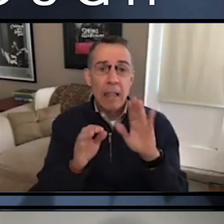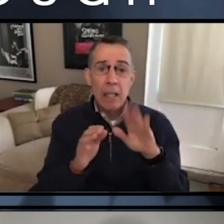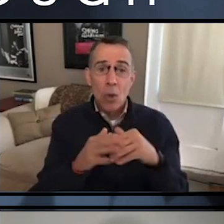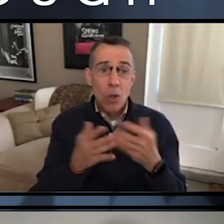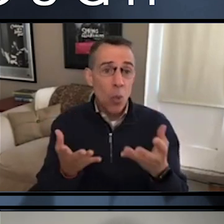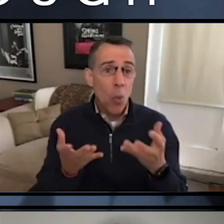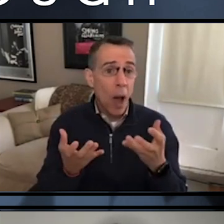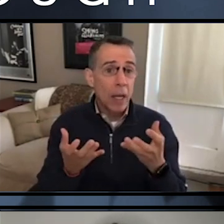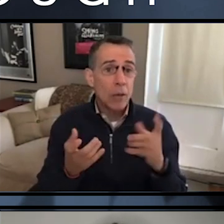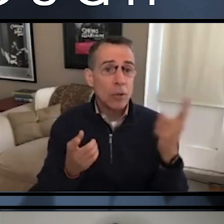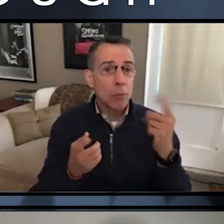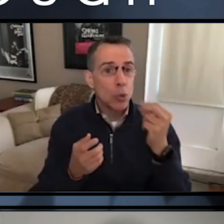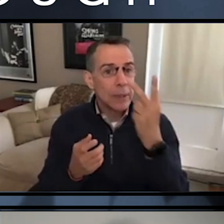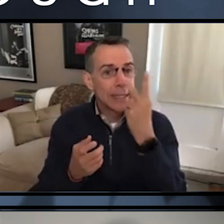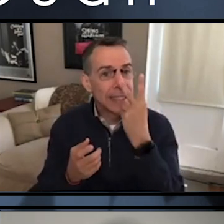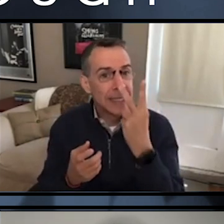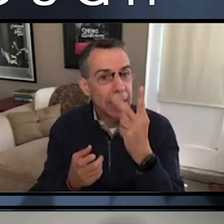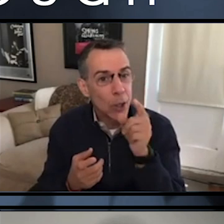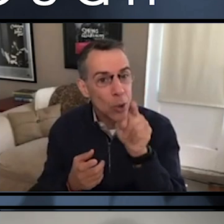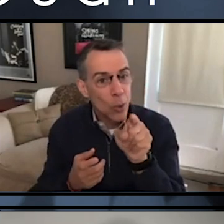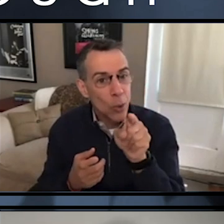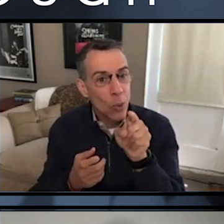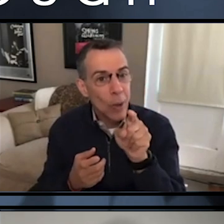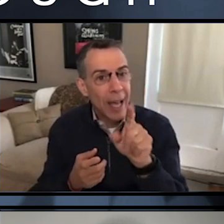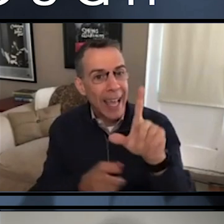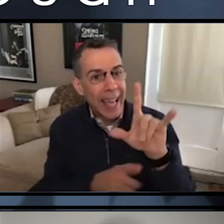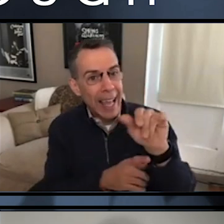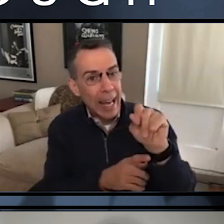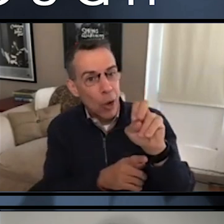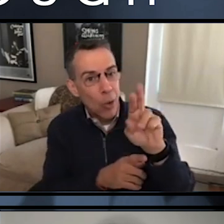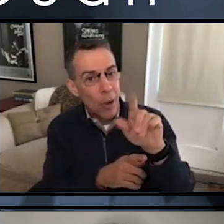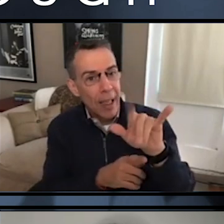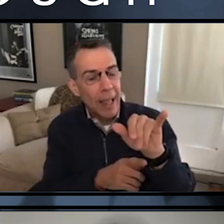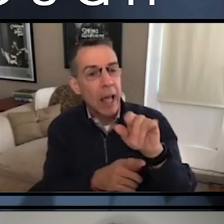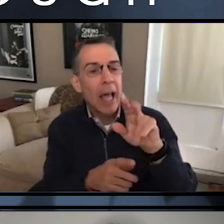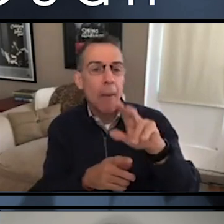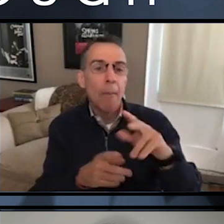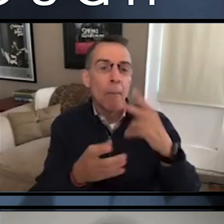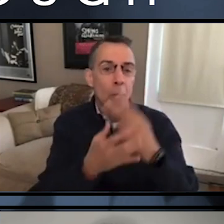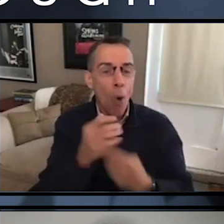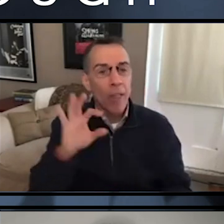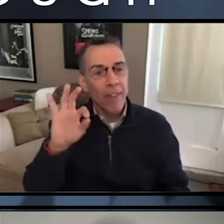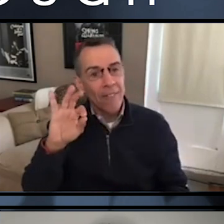for someone to see you literally and figuratively, literally to see you and